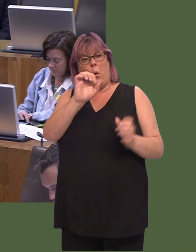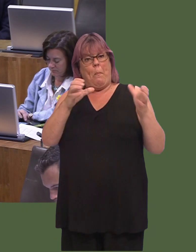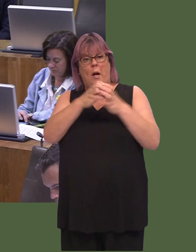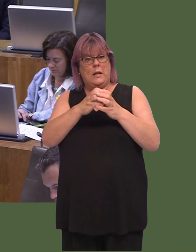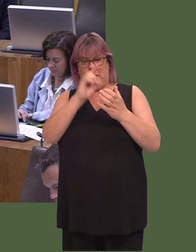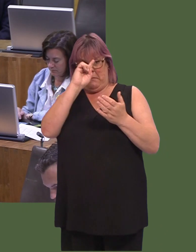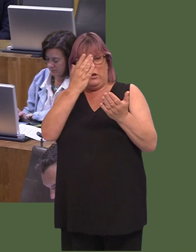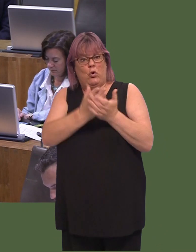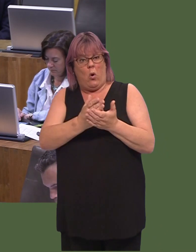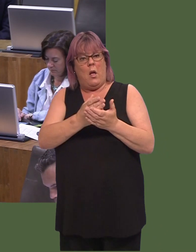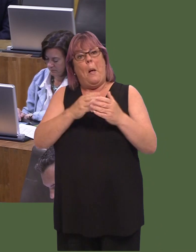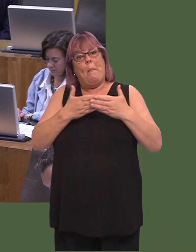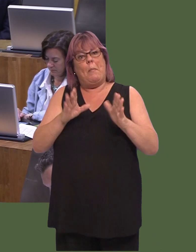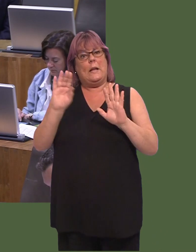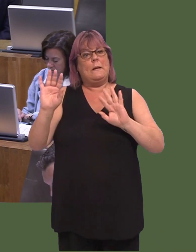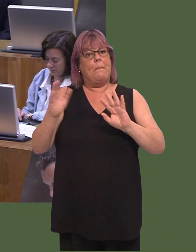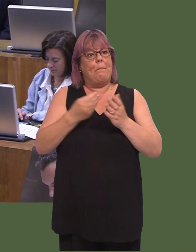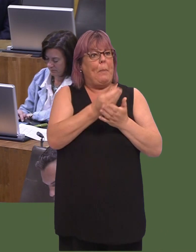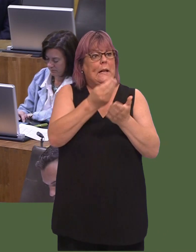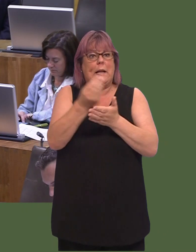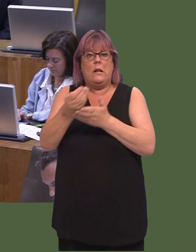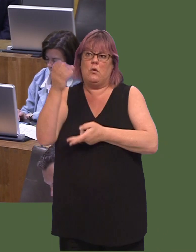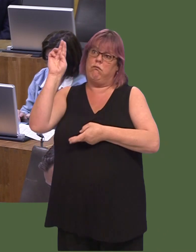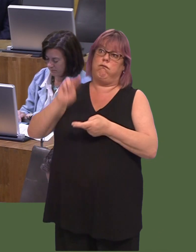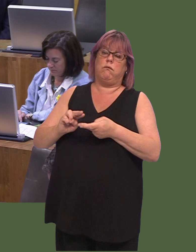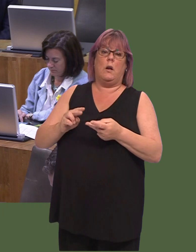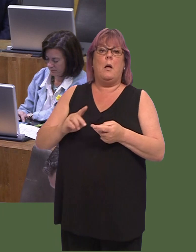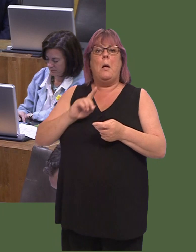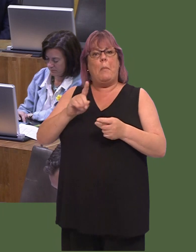His party has made sure that public spending has been cut across the whole of the UK.